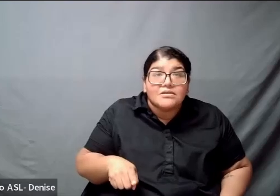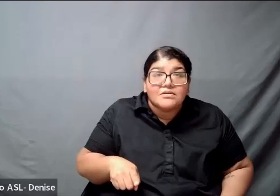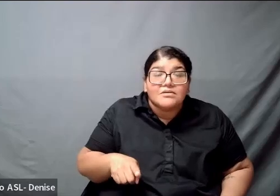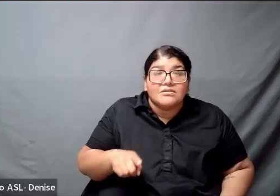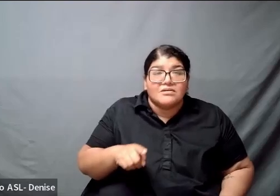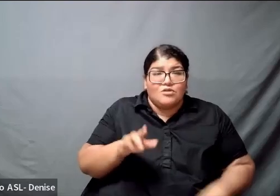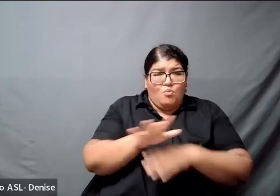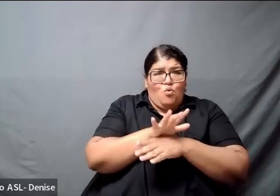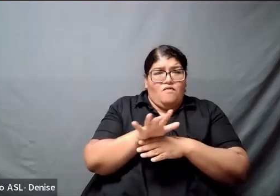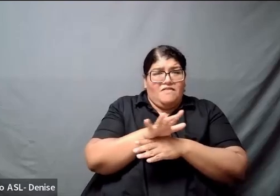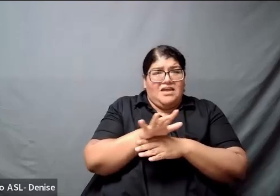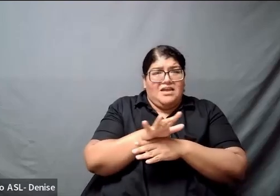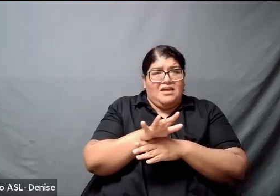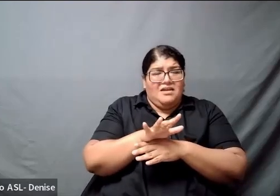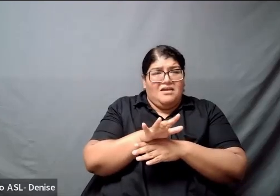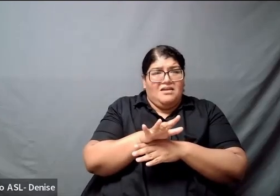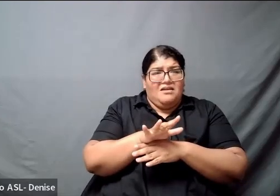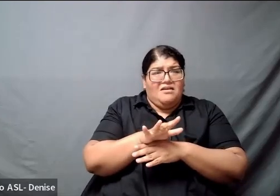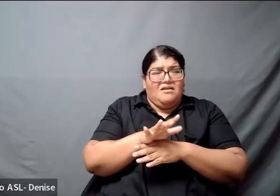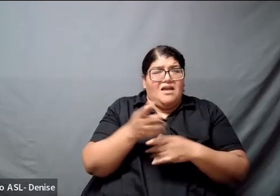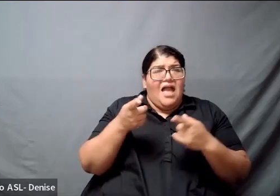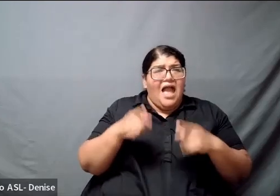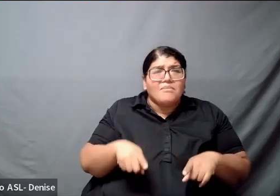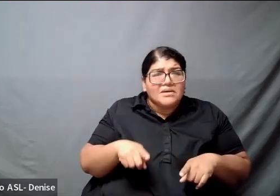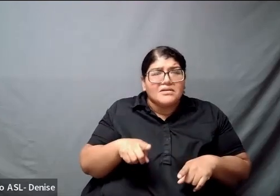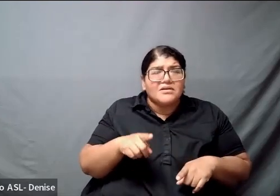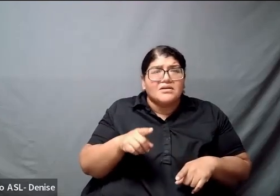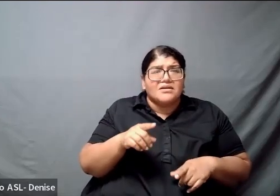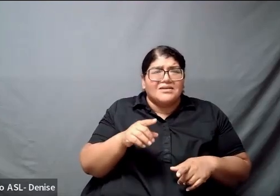and then she collapsed on stage from a hormone overdose. It was bad.